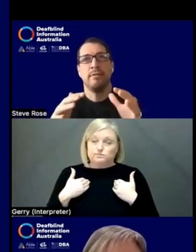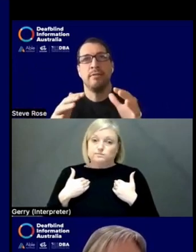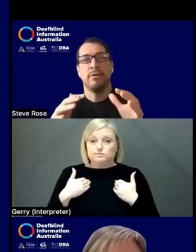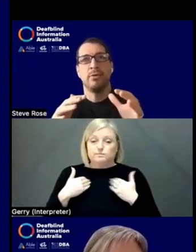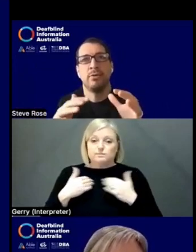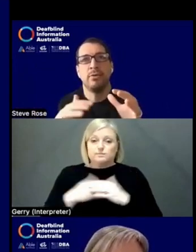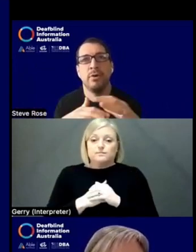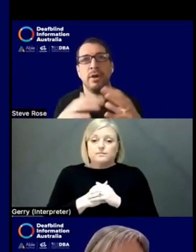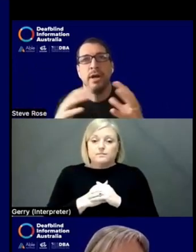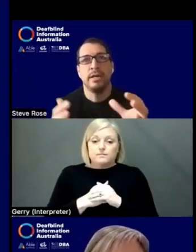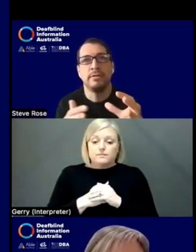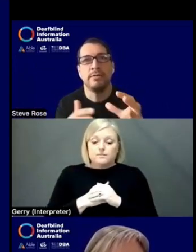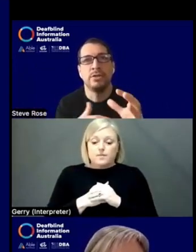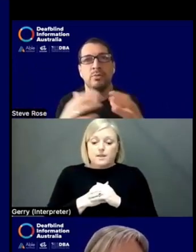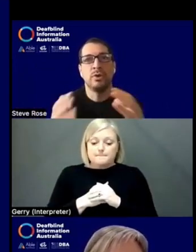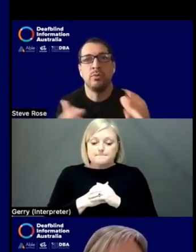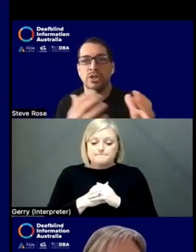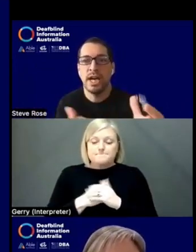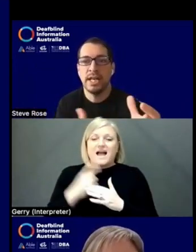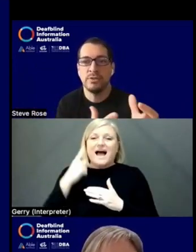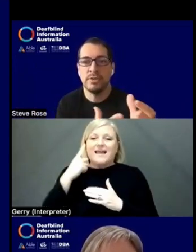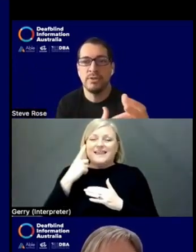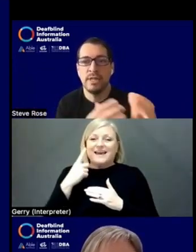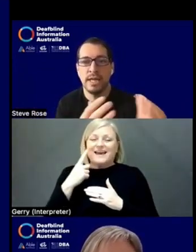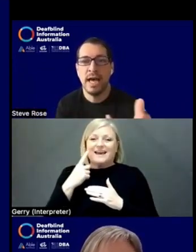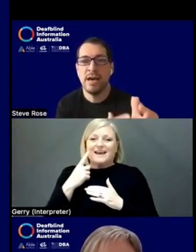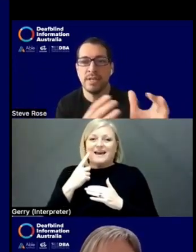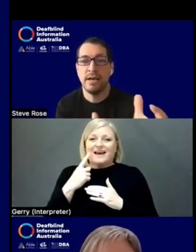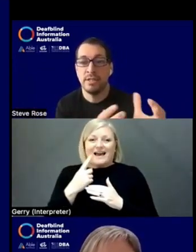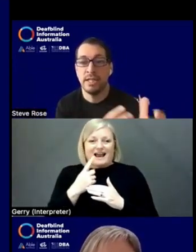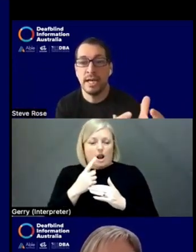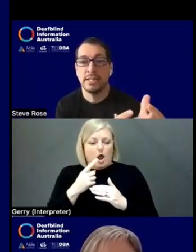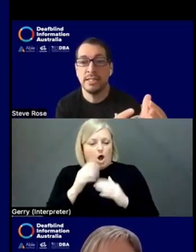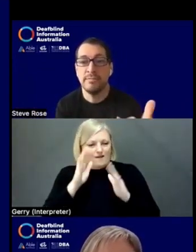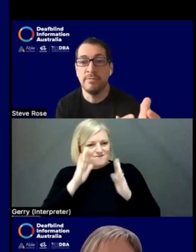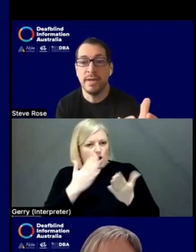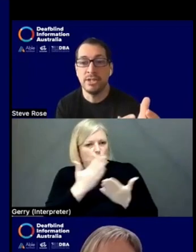for an individual. What channels do they have and how do they access information?